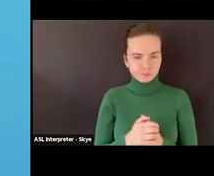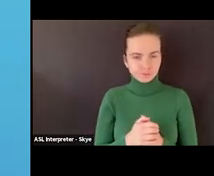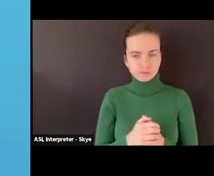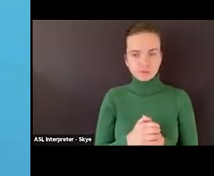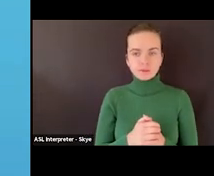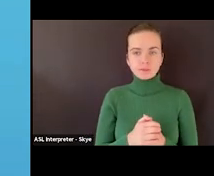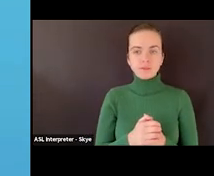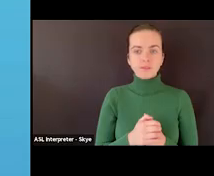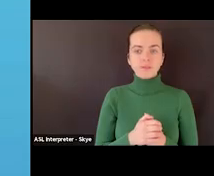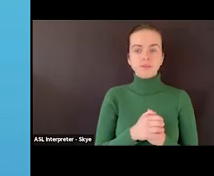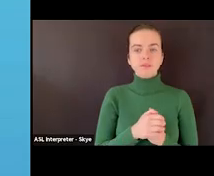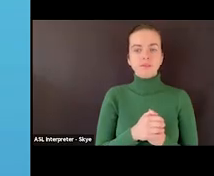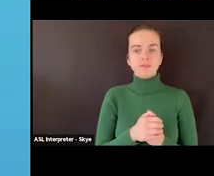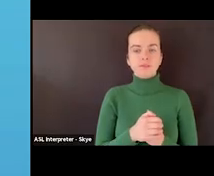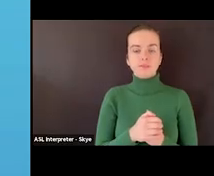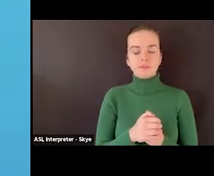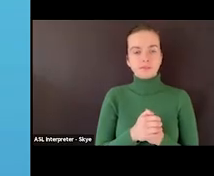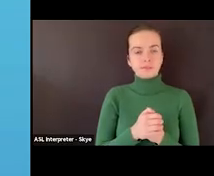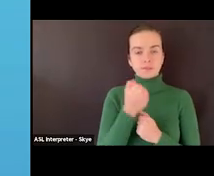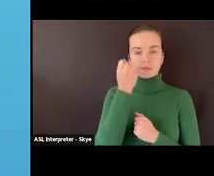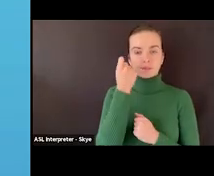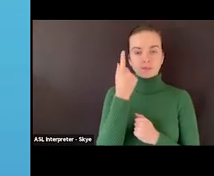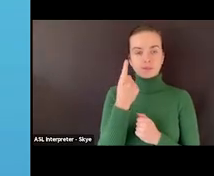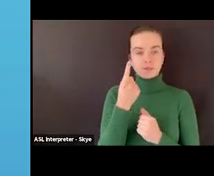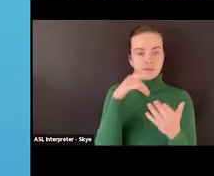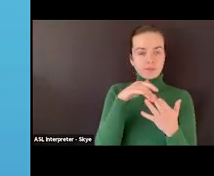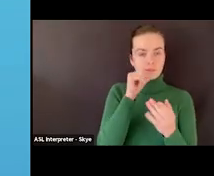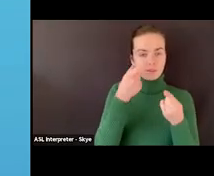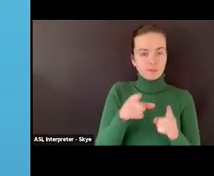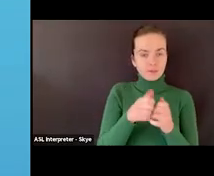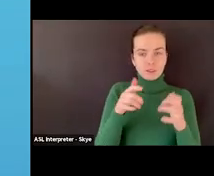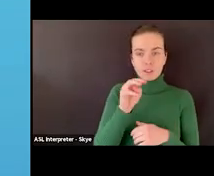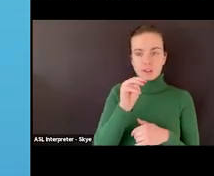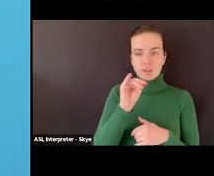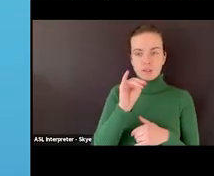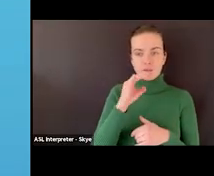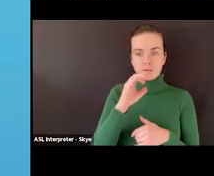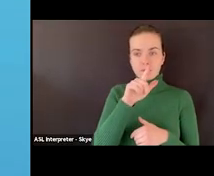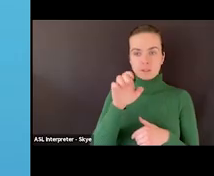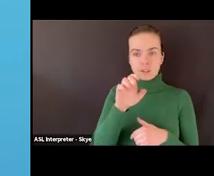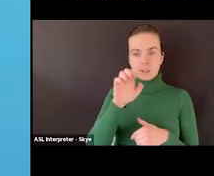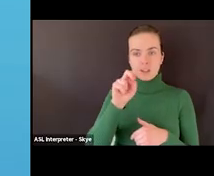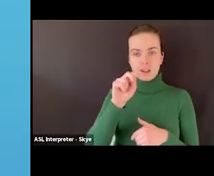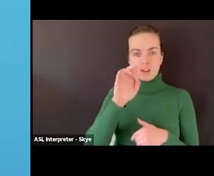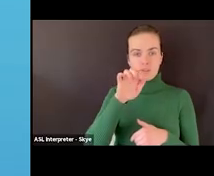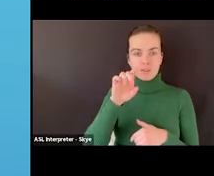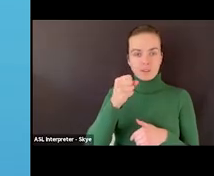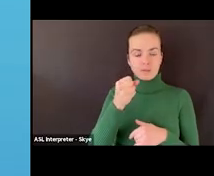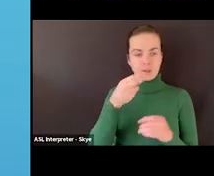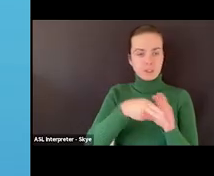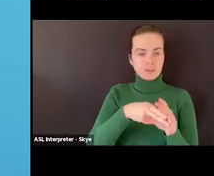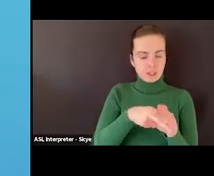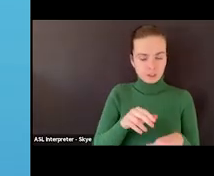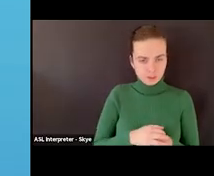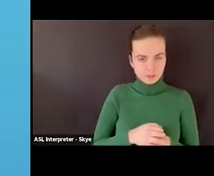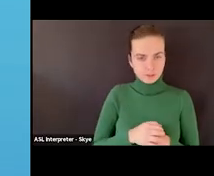taken place or been completed whatsoever without Michelle Enfield's participation. We provided